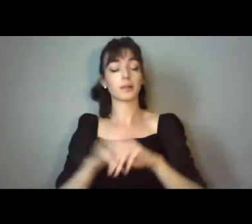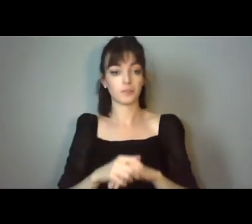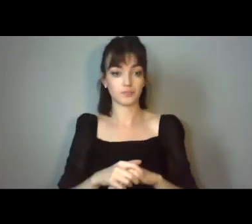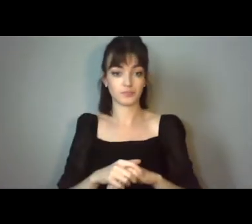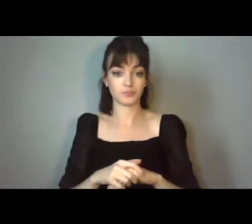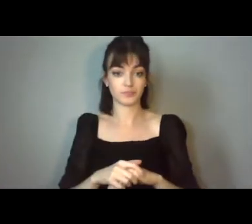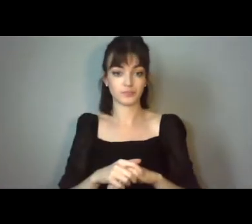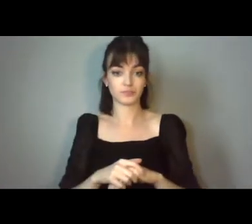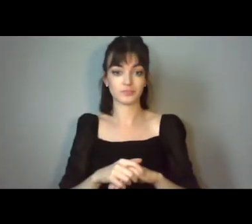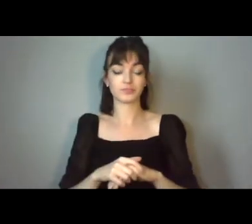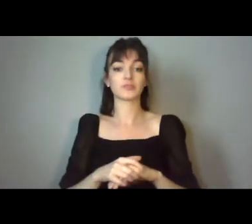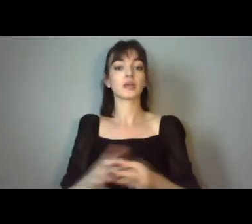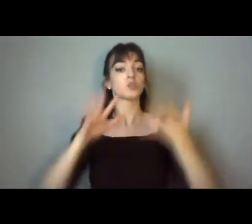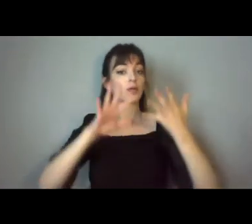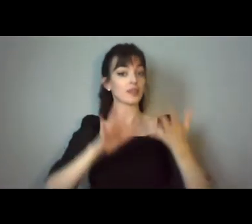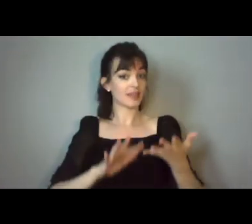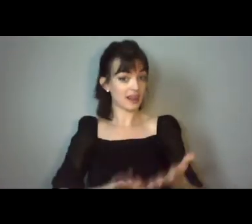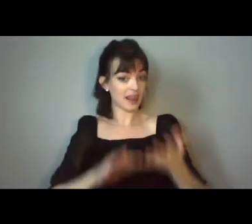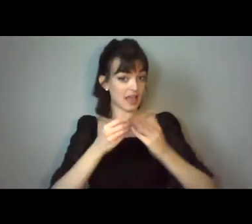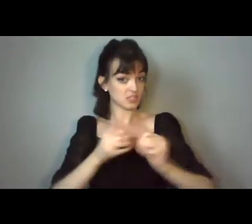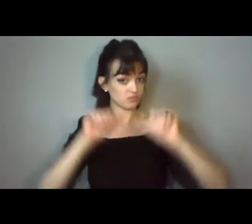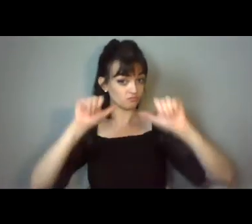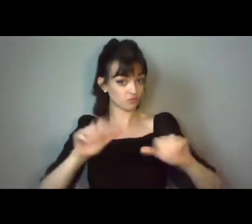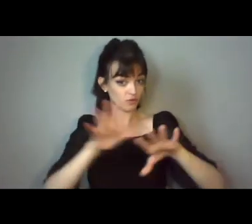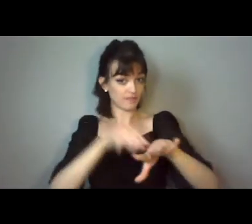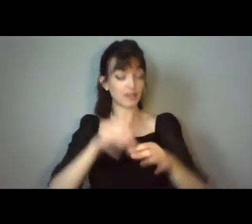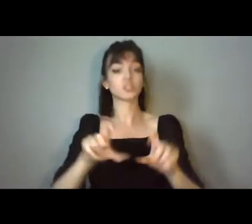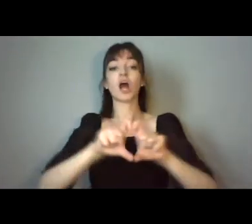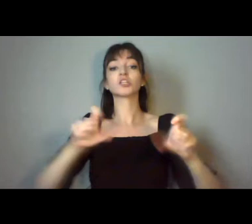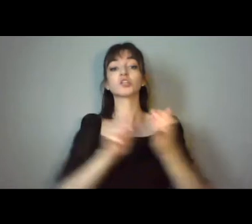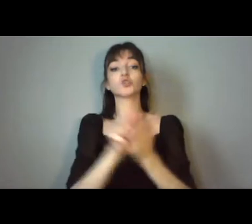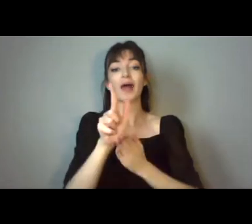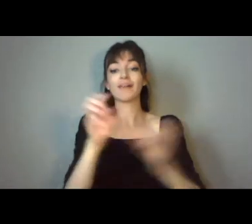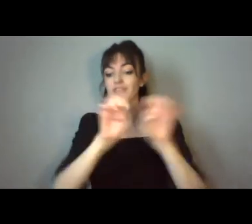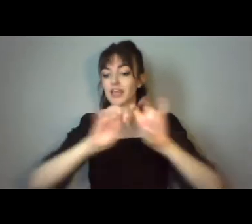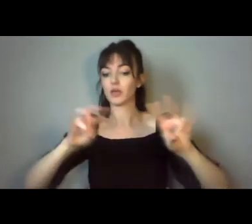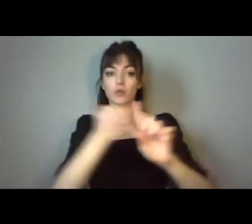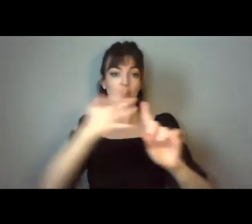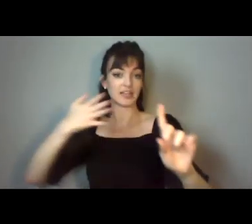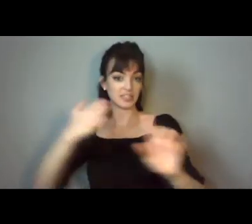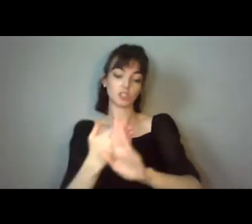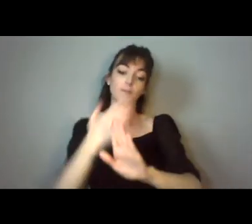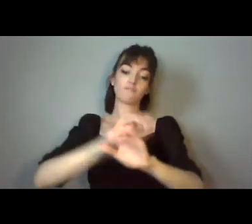The final agreed text of the convention, Article 12, equal recognition before the law, reflects